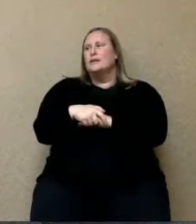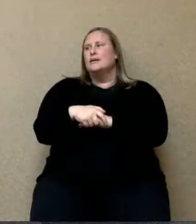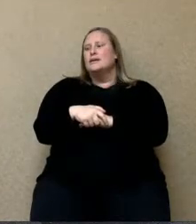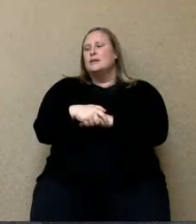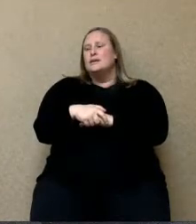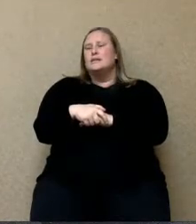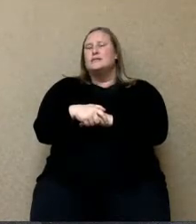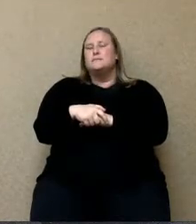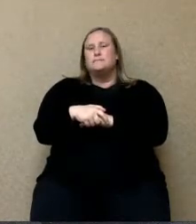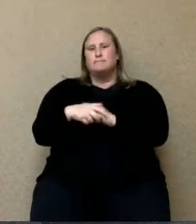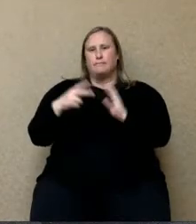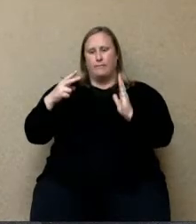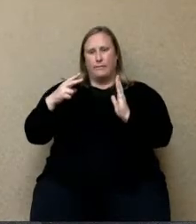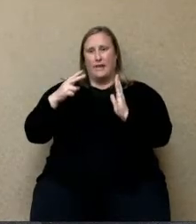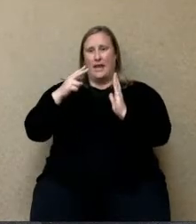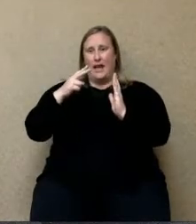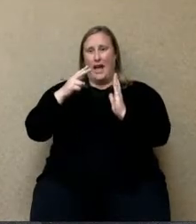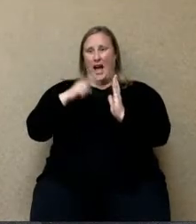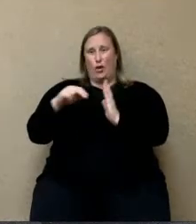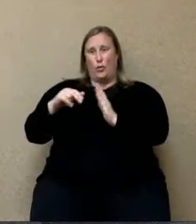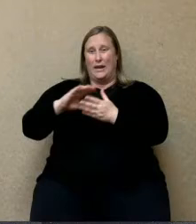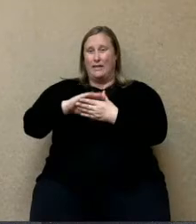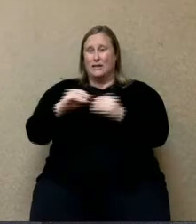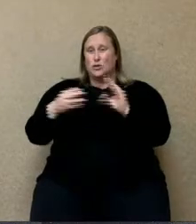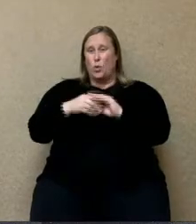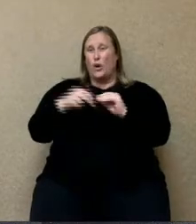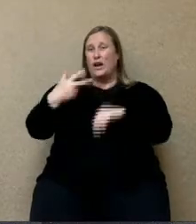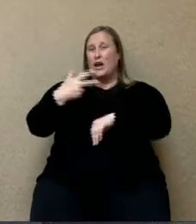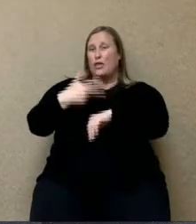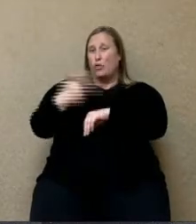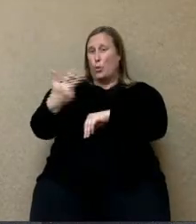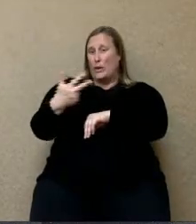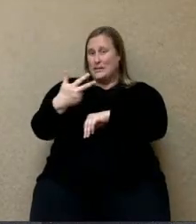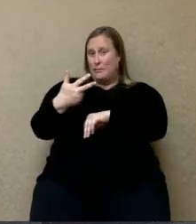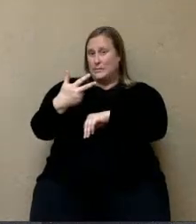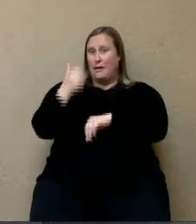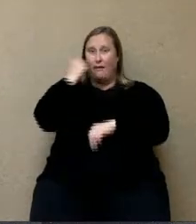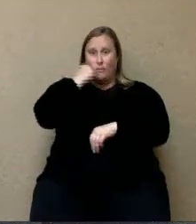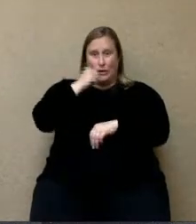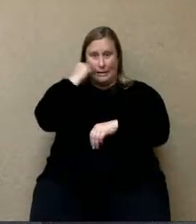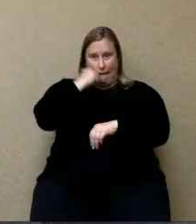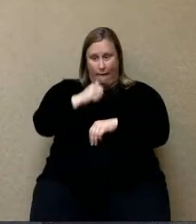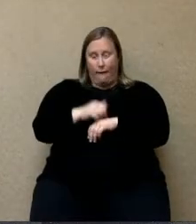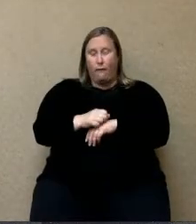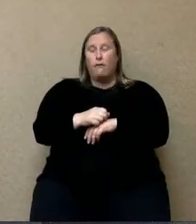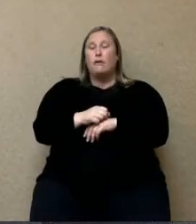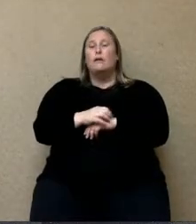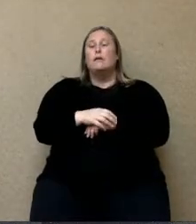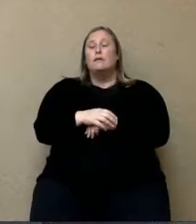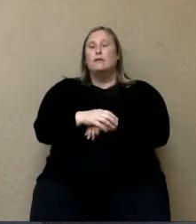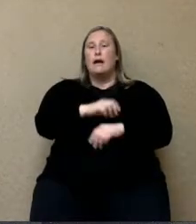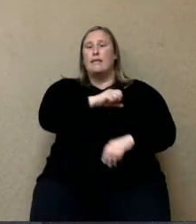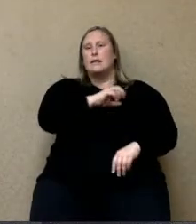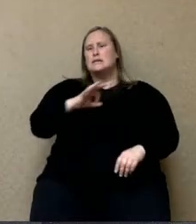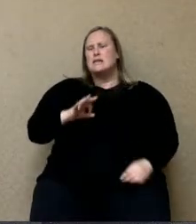And we had them read three times a day at minimum and everyone was kind of, staff-wise, was like, what